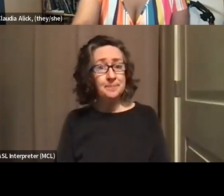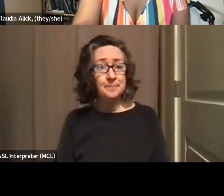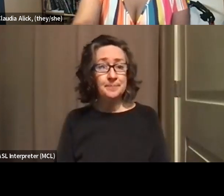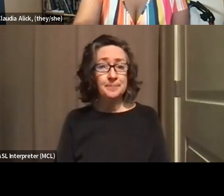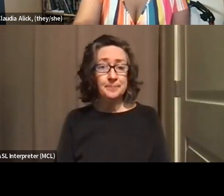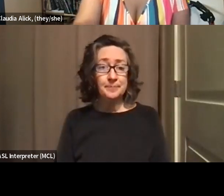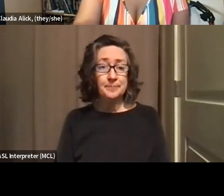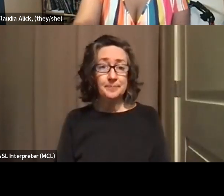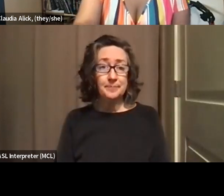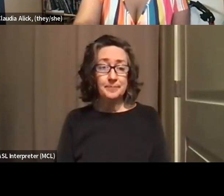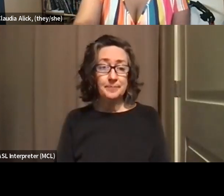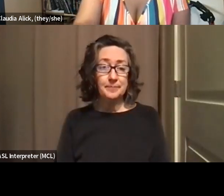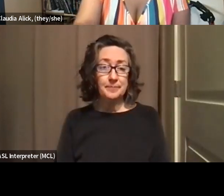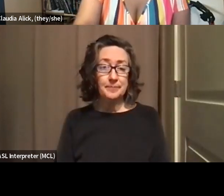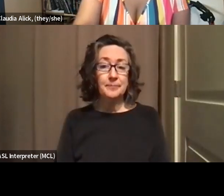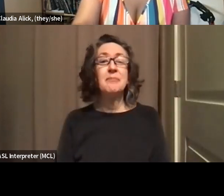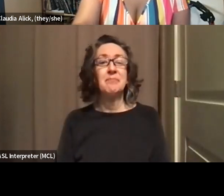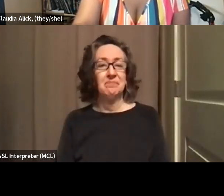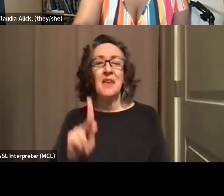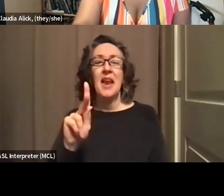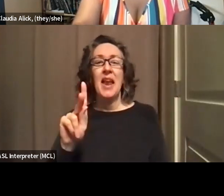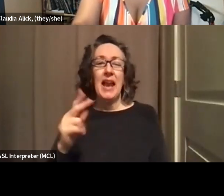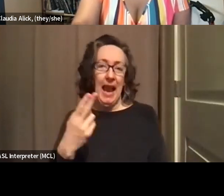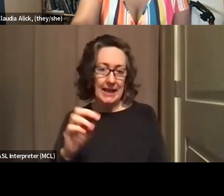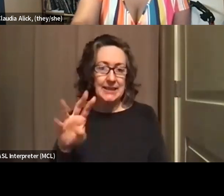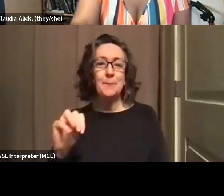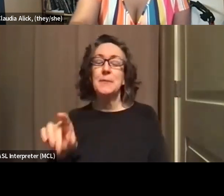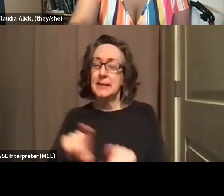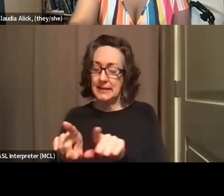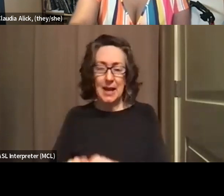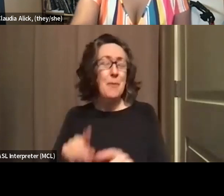It's a case by case situation.